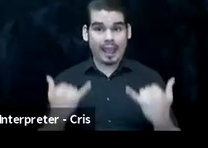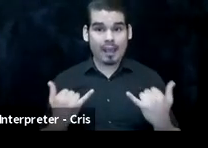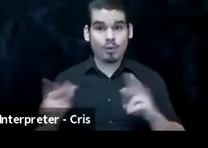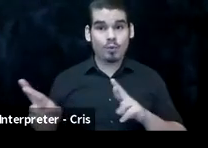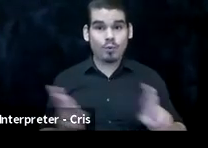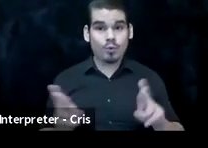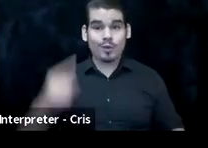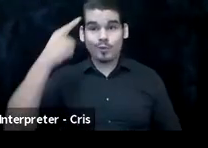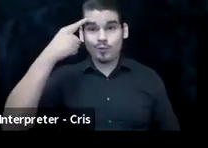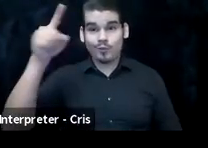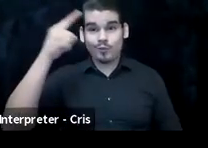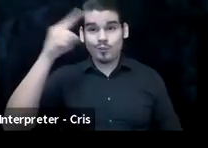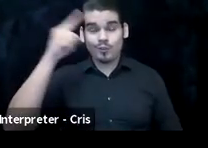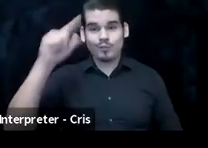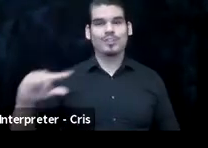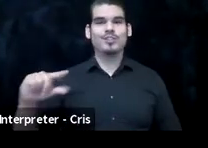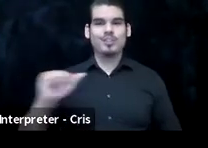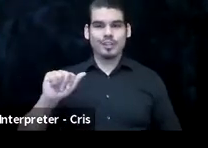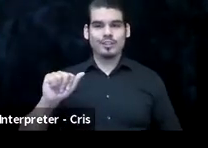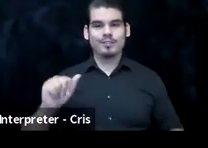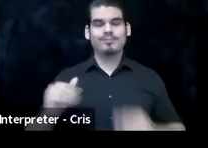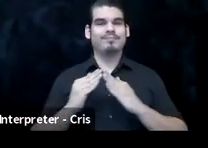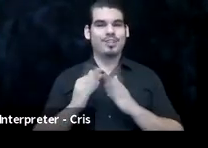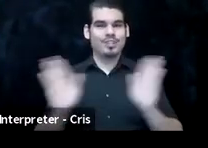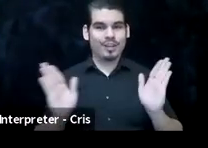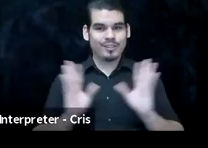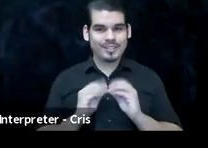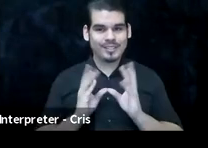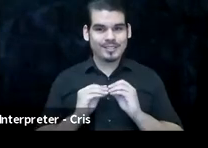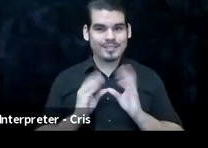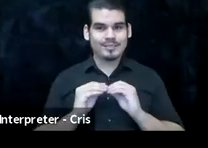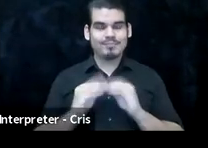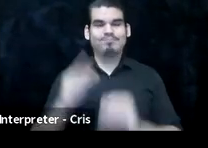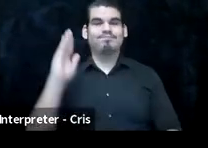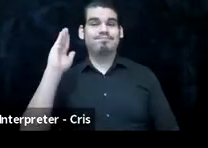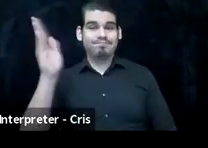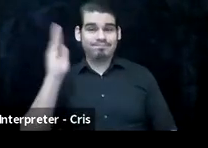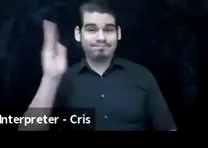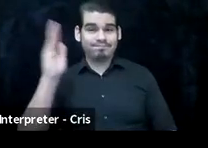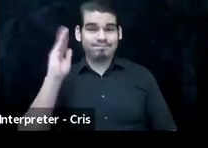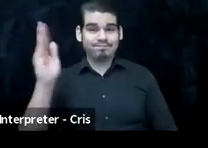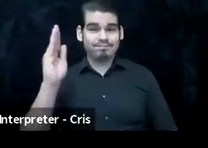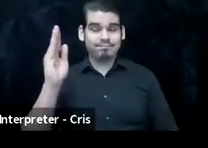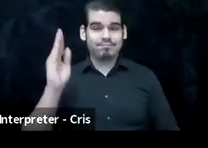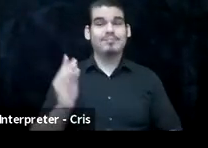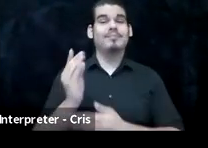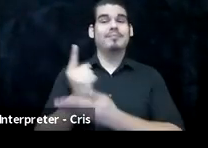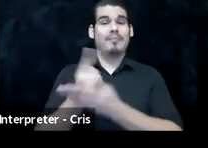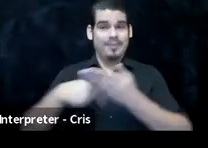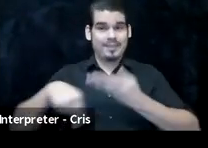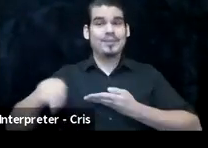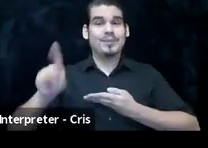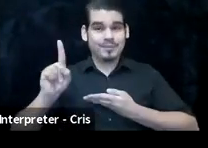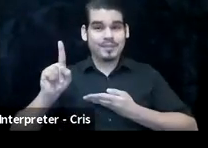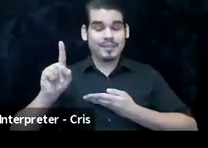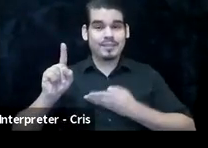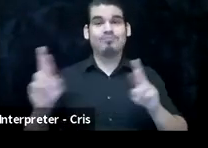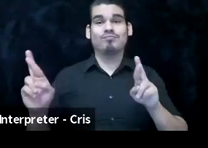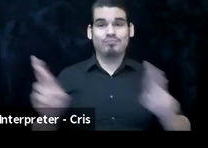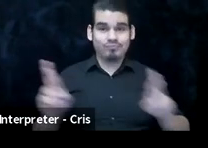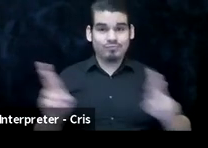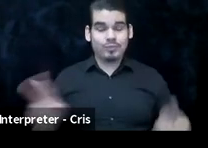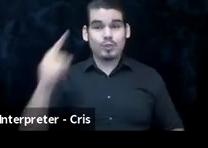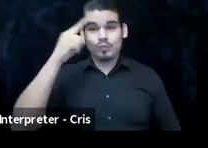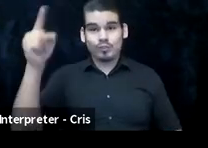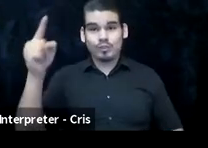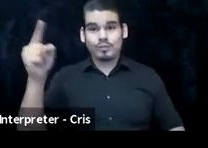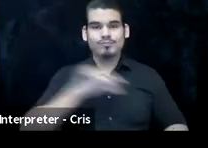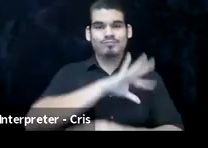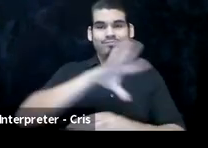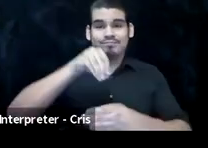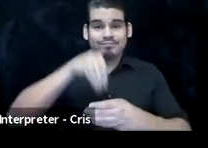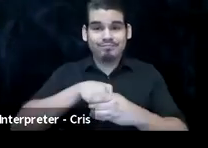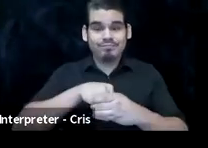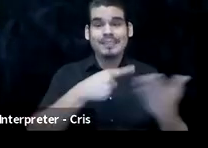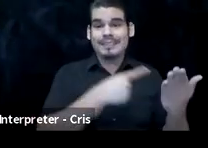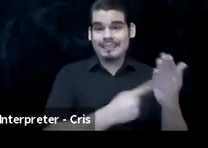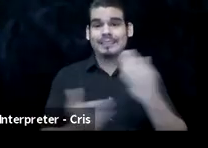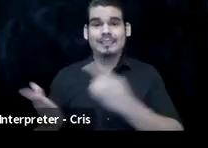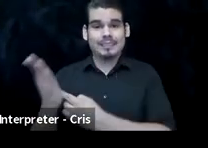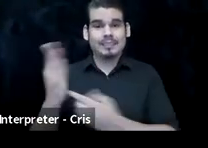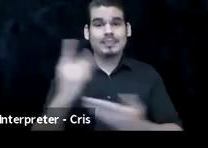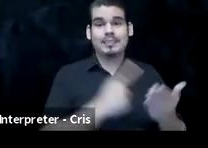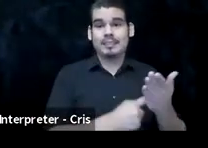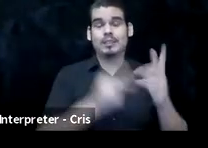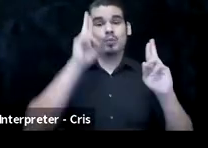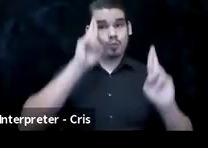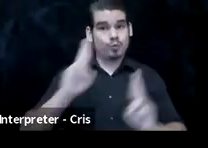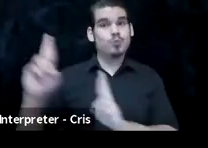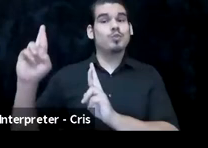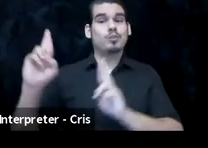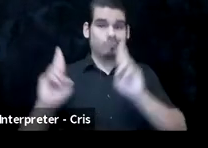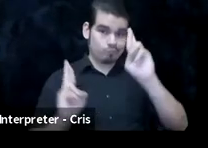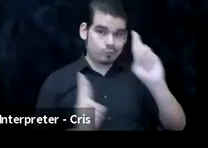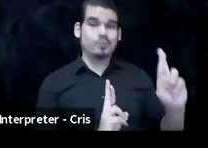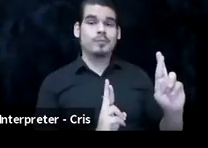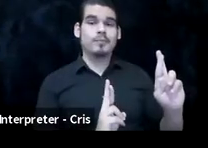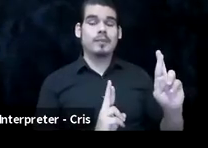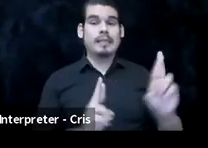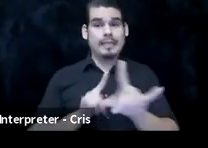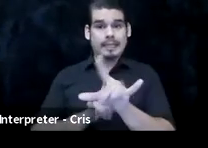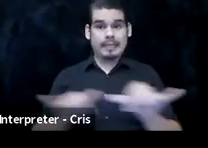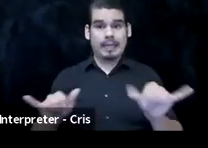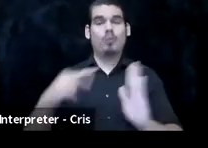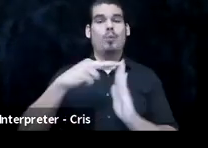Katherine Squire: So we're really at that that point now where a week away so we just want to make sure that everyone is prepared to participate in debate knows how to debate respectfully and appropriately and also knows the Convention rules for debate and all the little details that go into that.